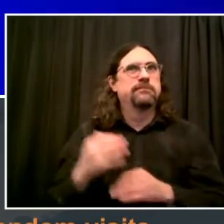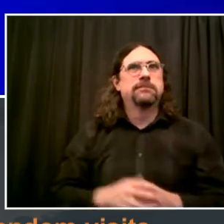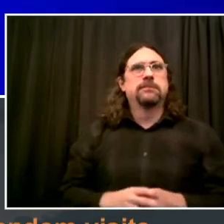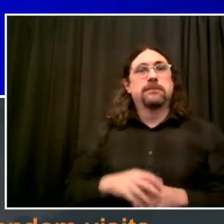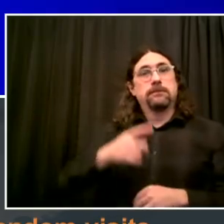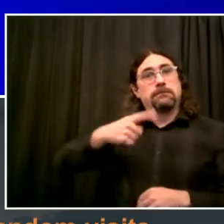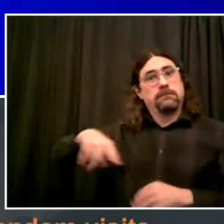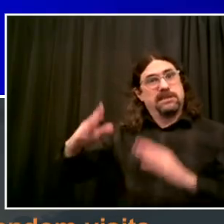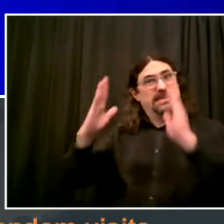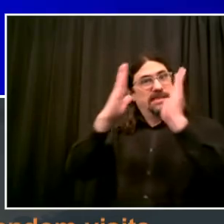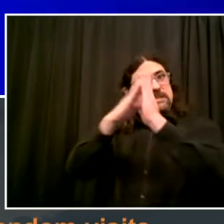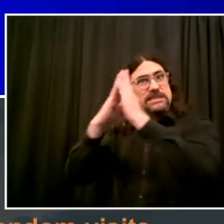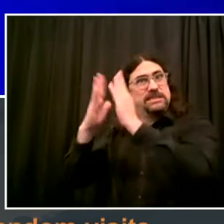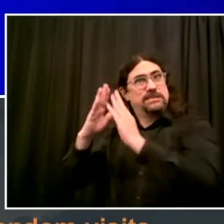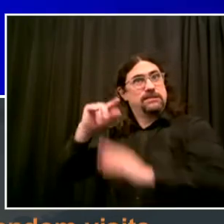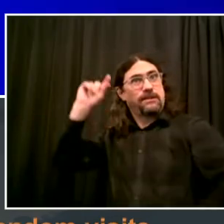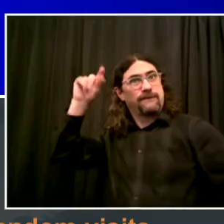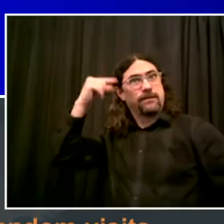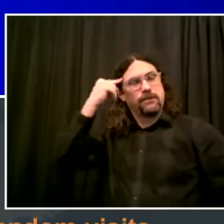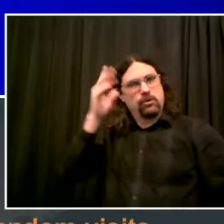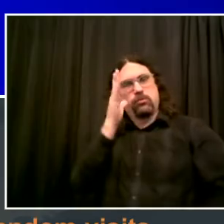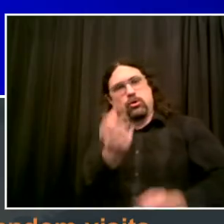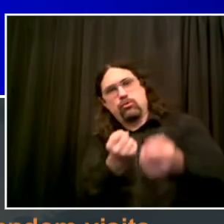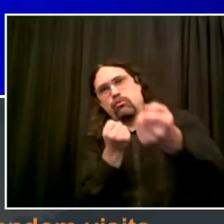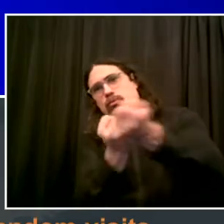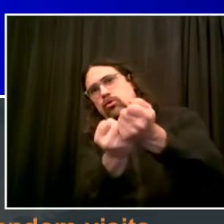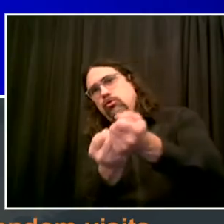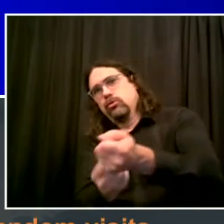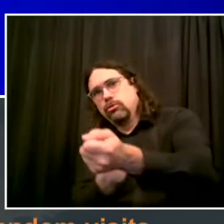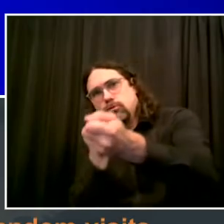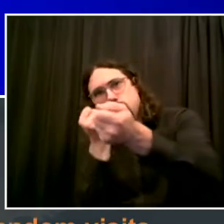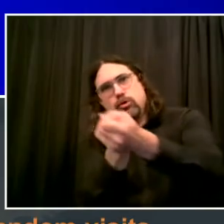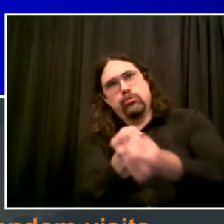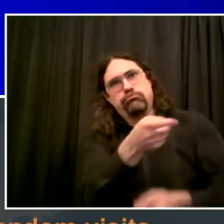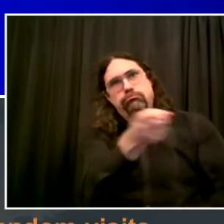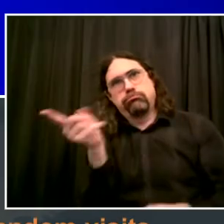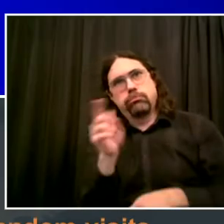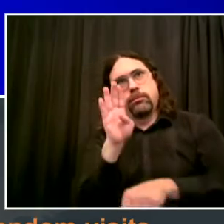SO WE WILL PROVIDE A LOT OF SUPPORT. AND ALL SUPPORT WE PROVIDE WILL